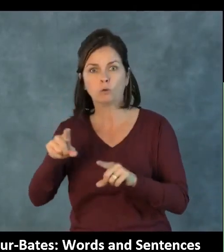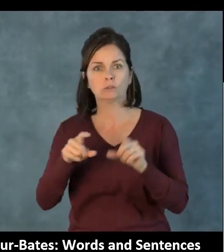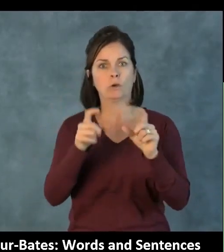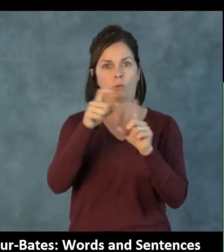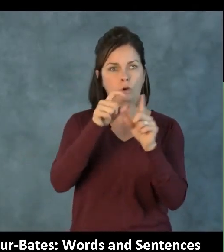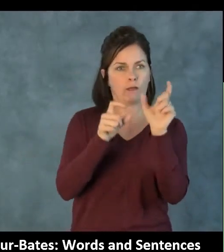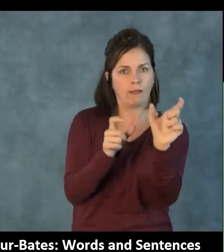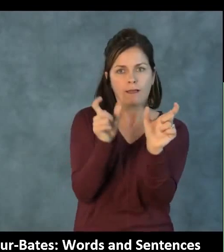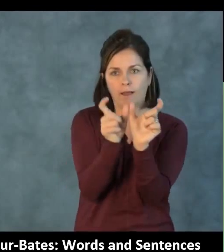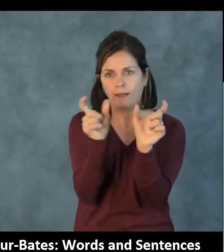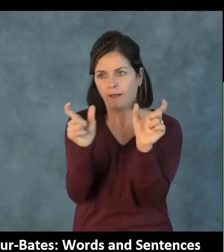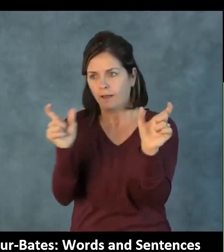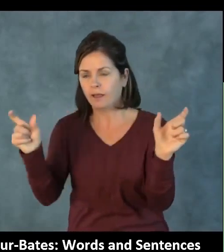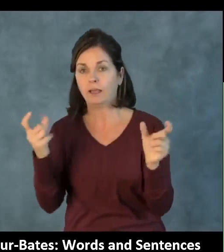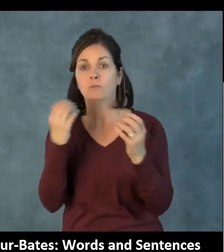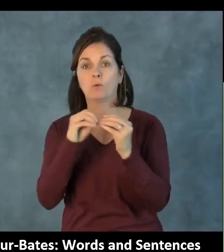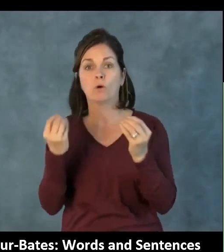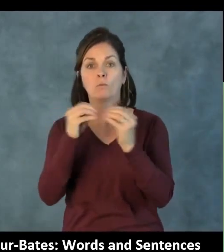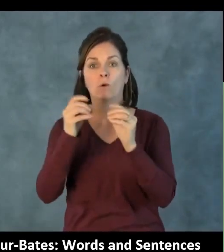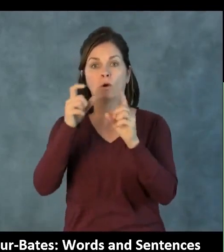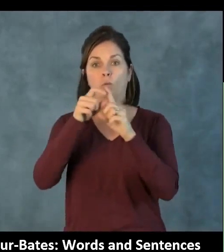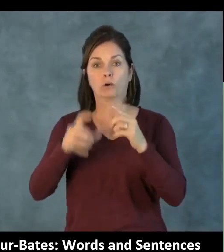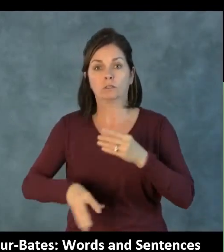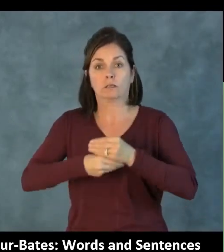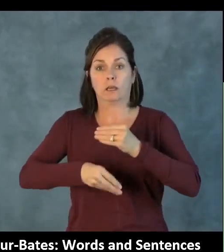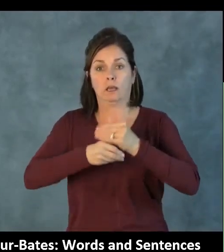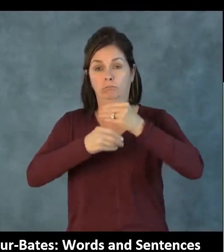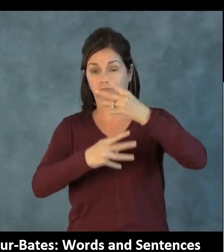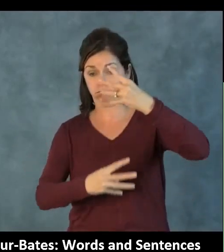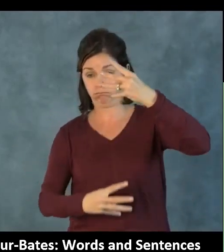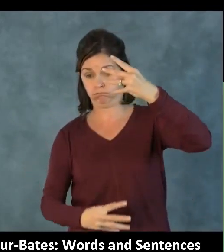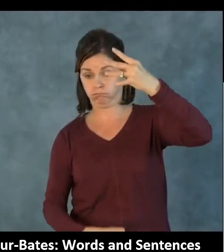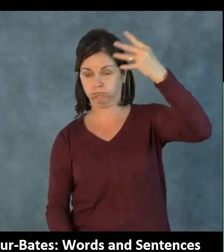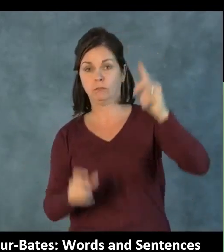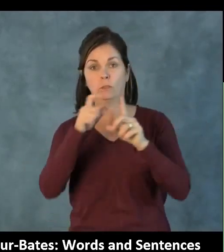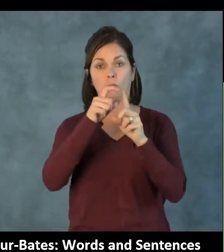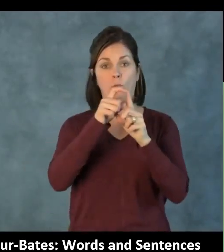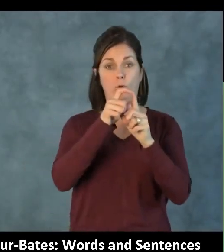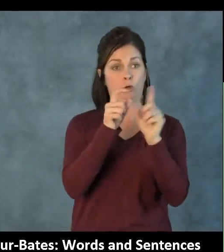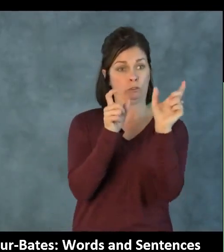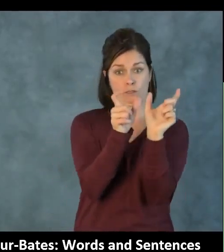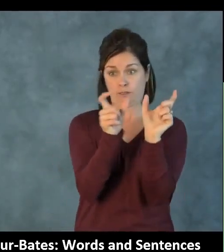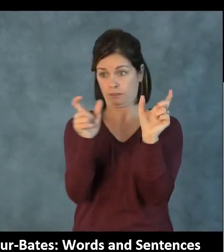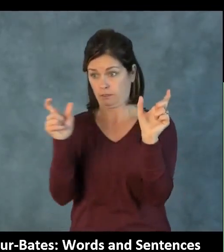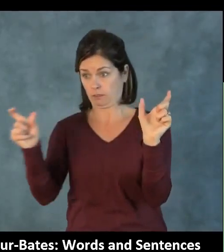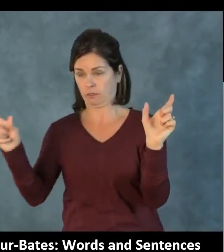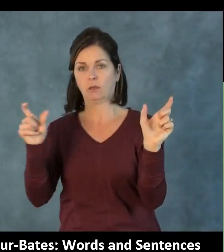and more words, the word combination should get longer and longer. One of the things you'll want to look at,